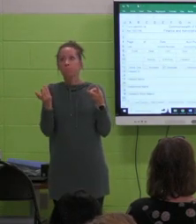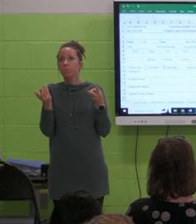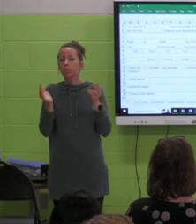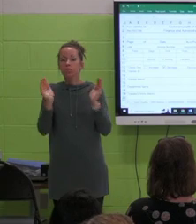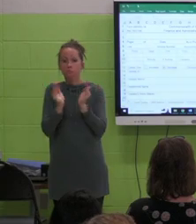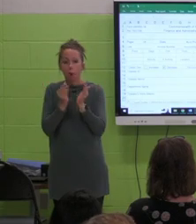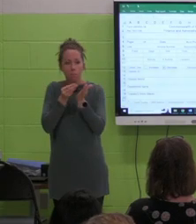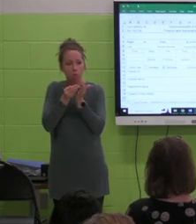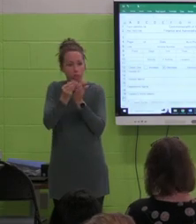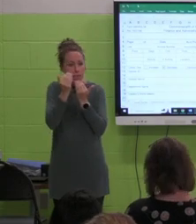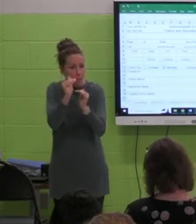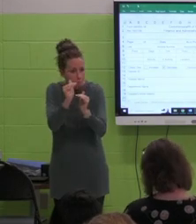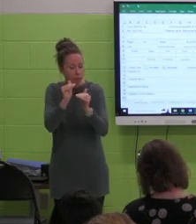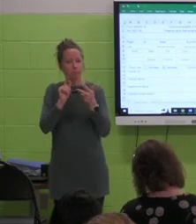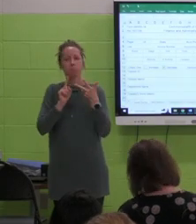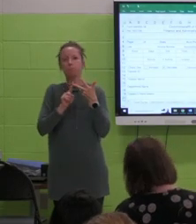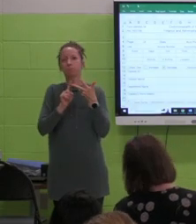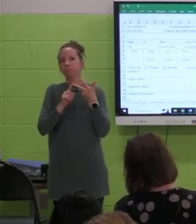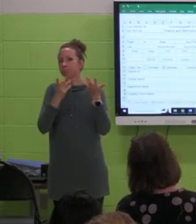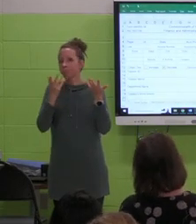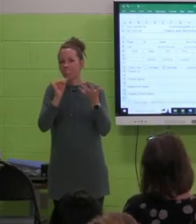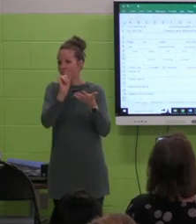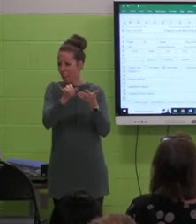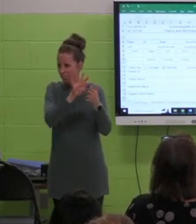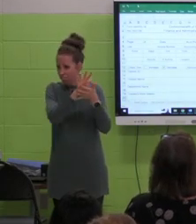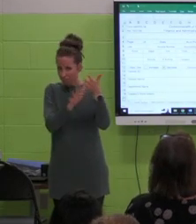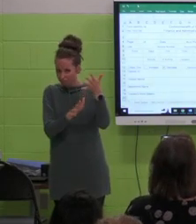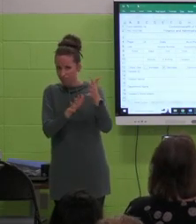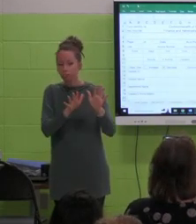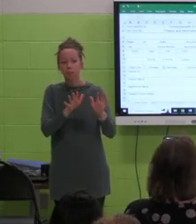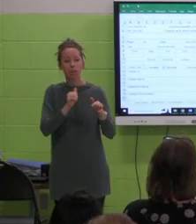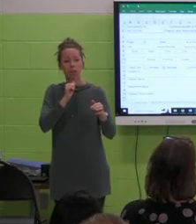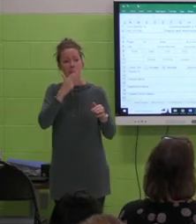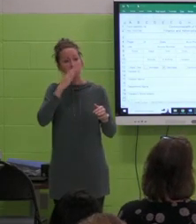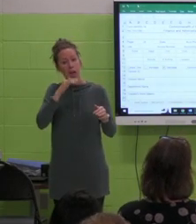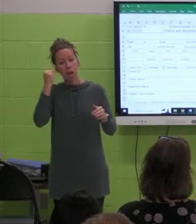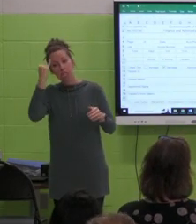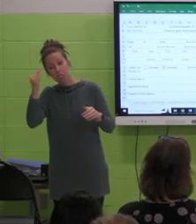purchase limits all of that things that it's not a bad idea if you hear it but I don't want you